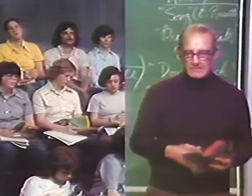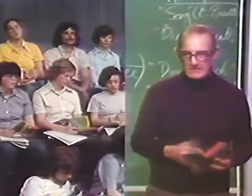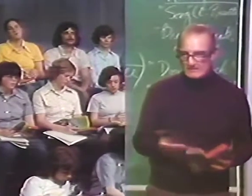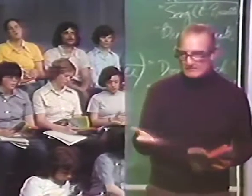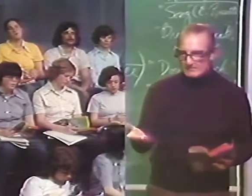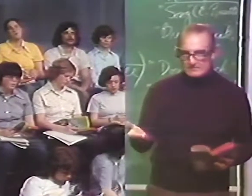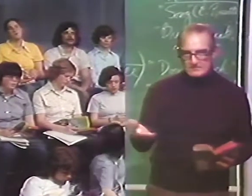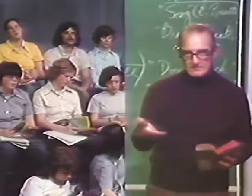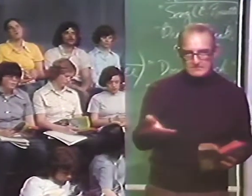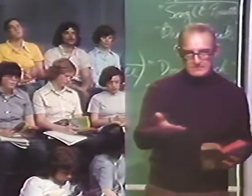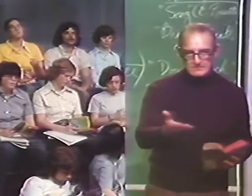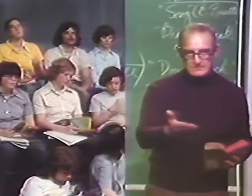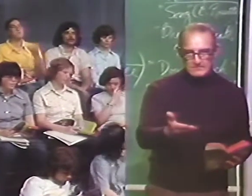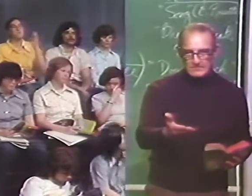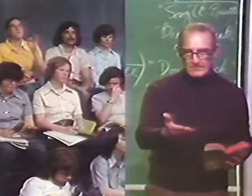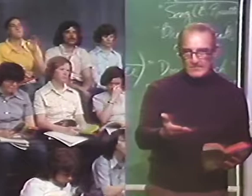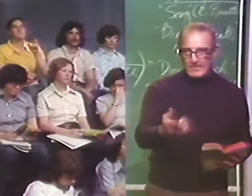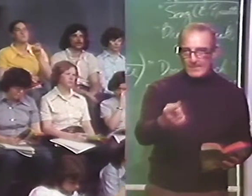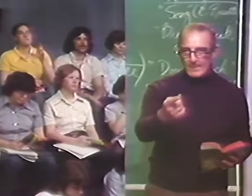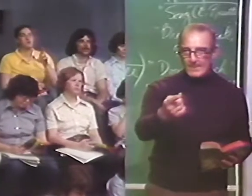WHAT DID WE SEE?